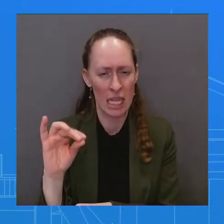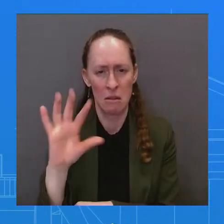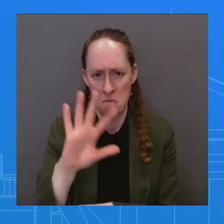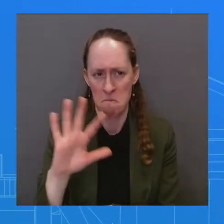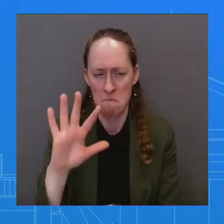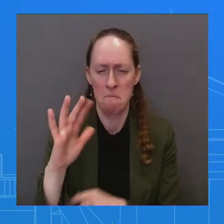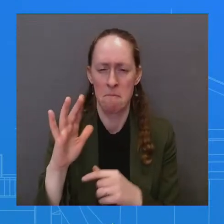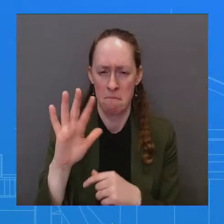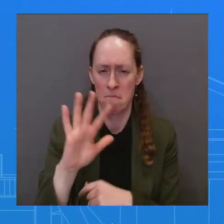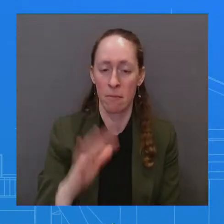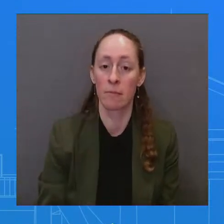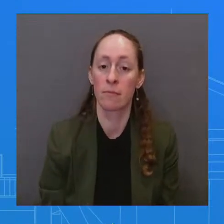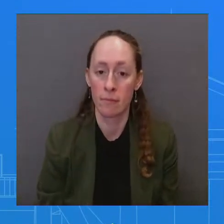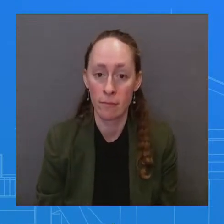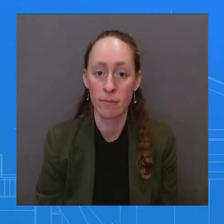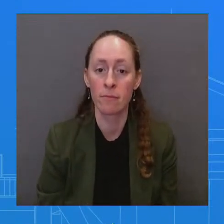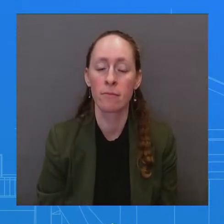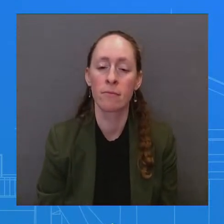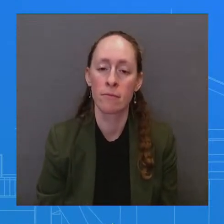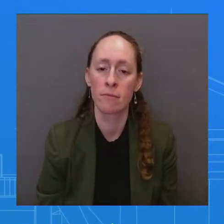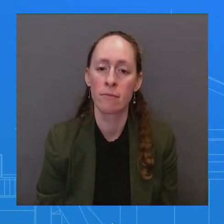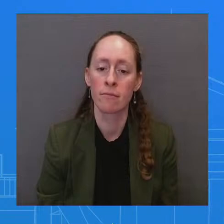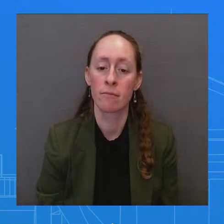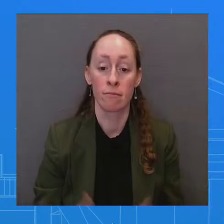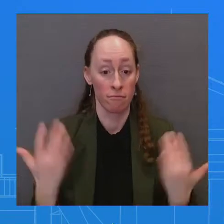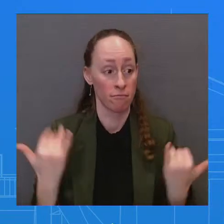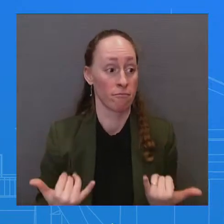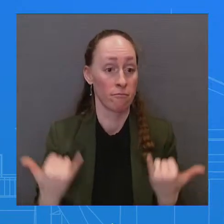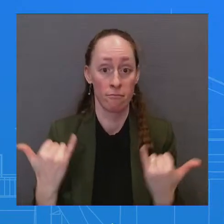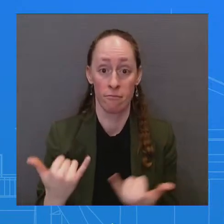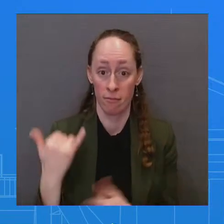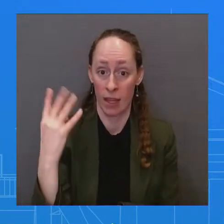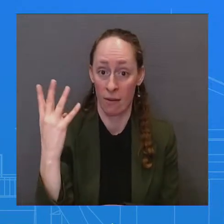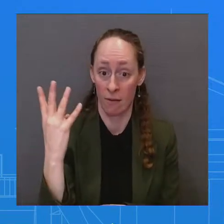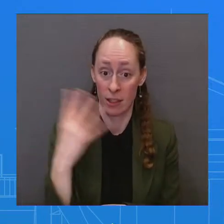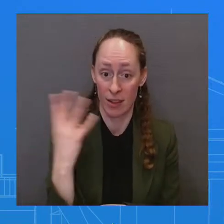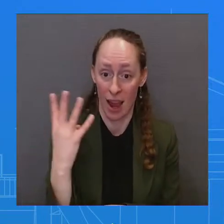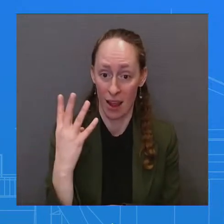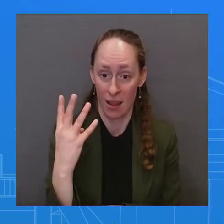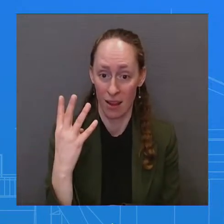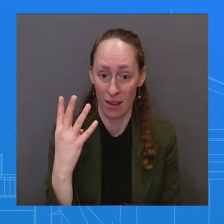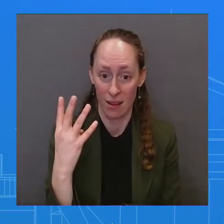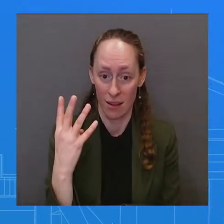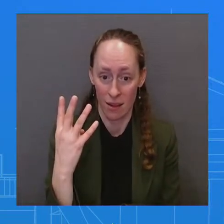you're going to have to do more than 10 per day to do -- to do the -- to do it. And so, we're hoping for a list today